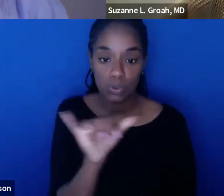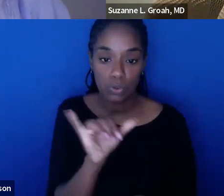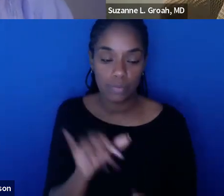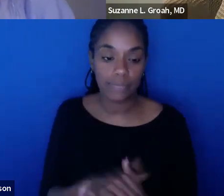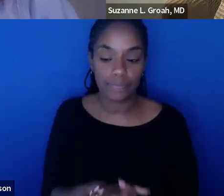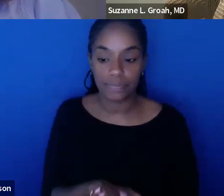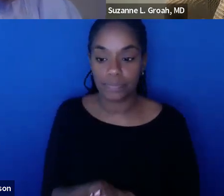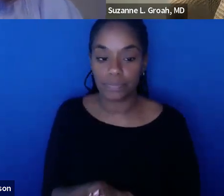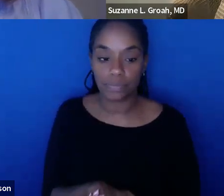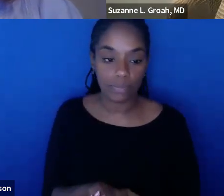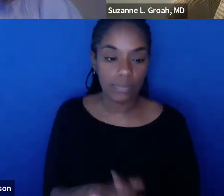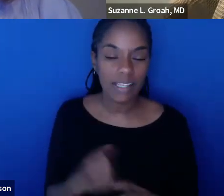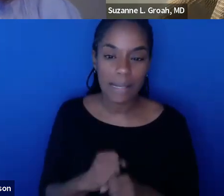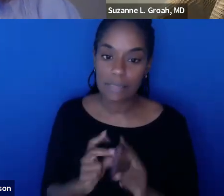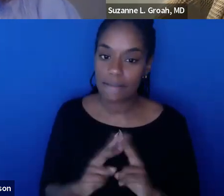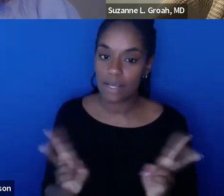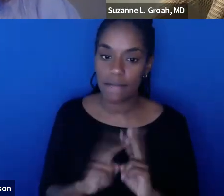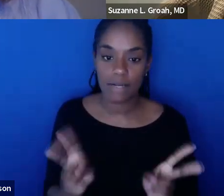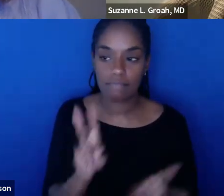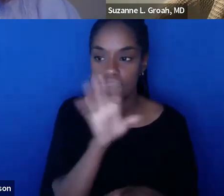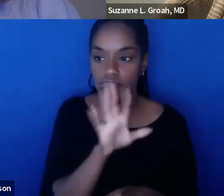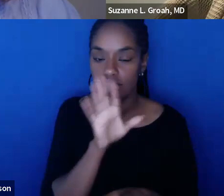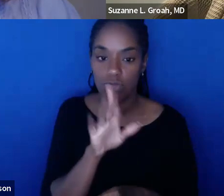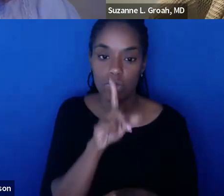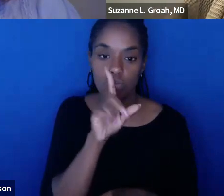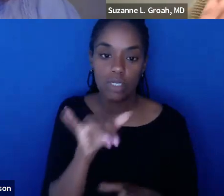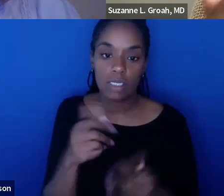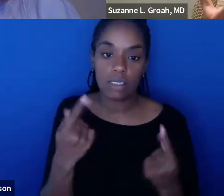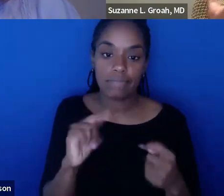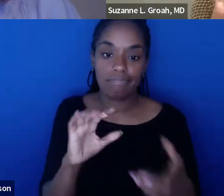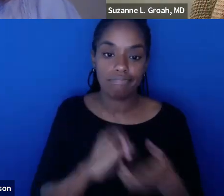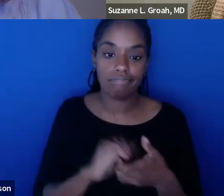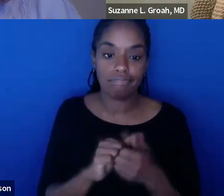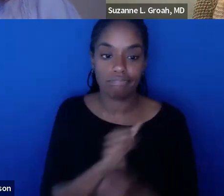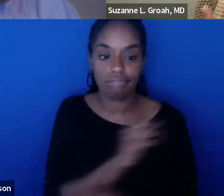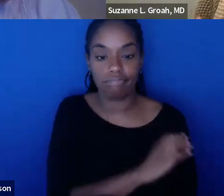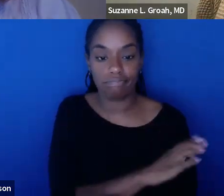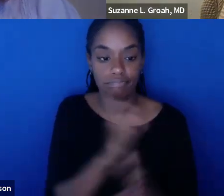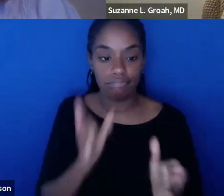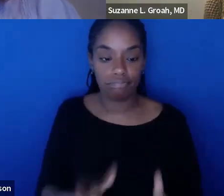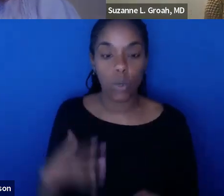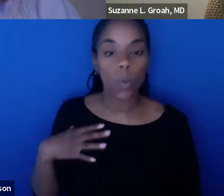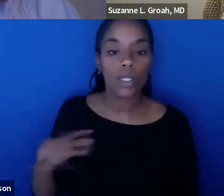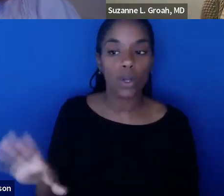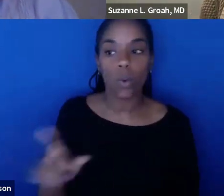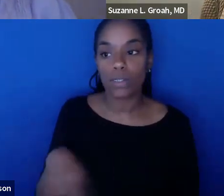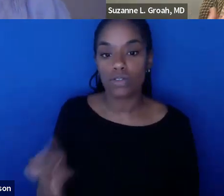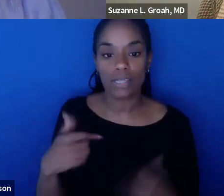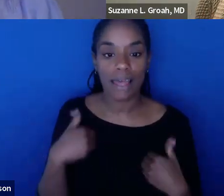It makes me very, very frustrated so really try to partner with your clinician. Because we as clinicians, we don’t want you to have that problem and we want